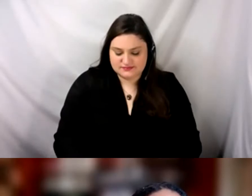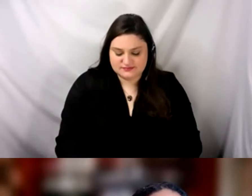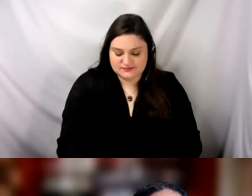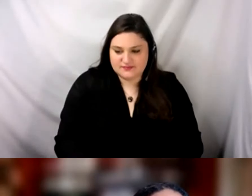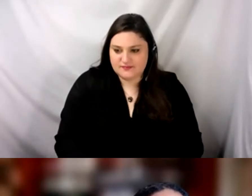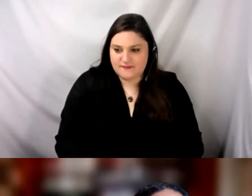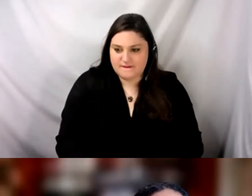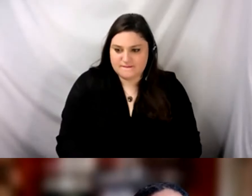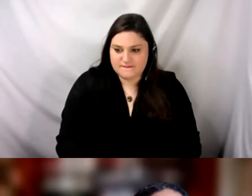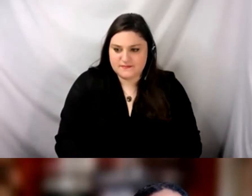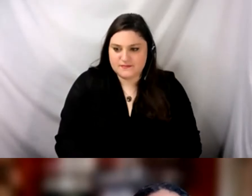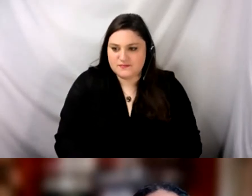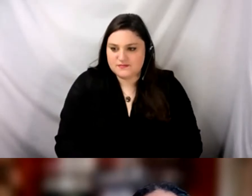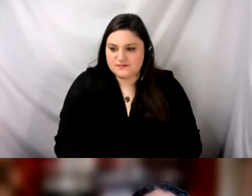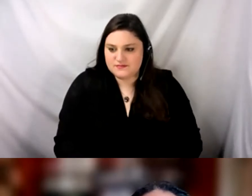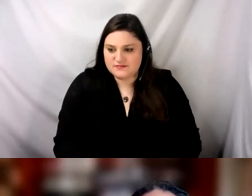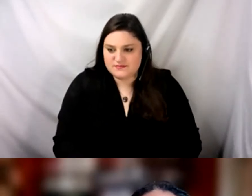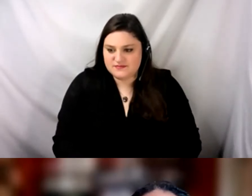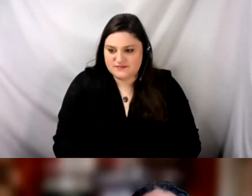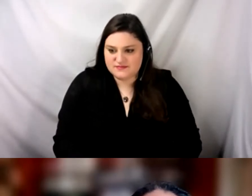now I am helping people around me in